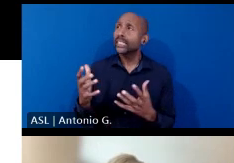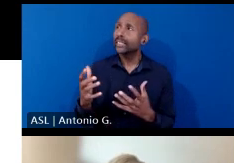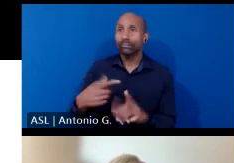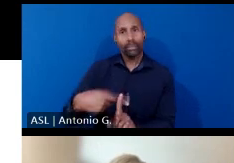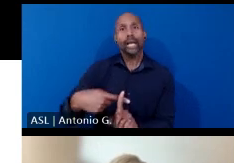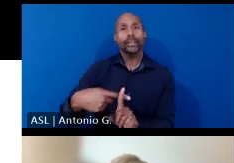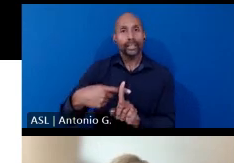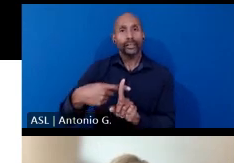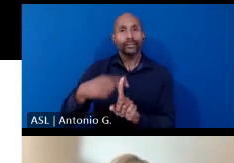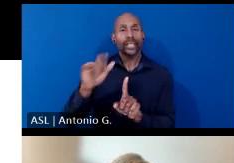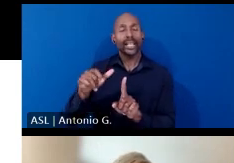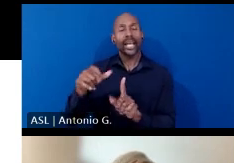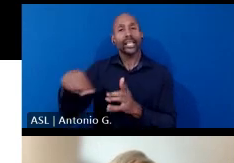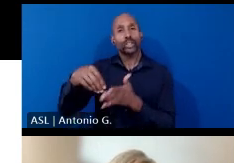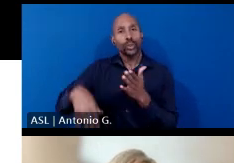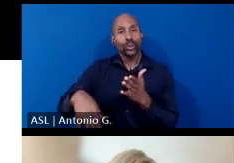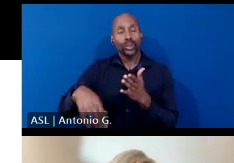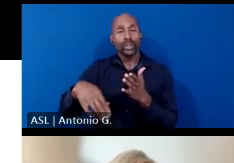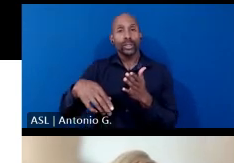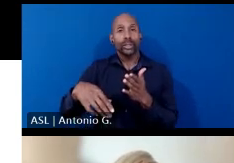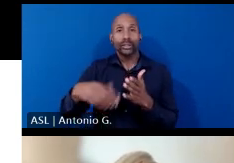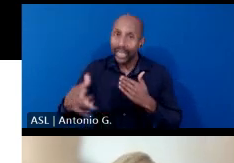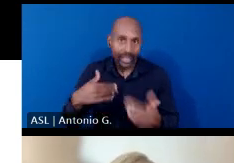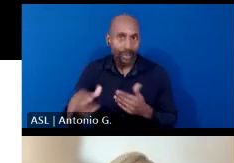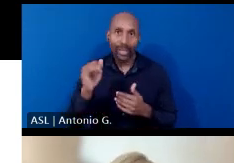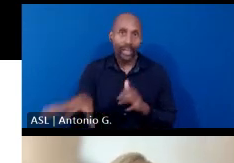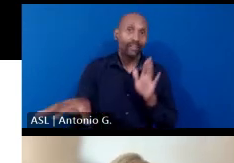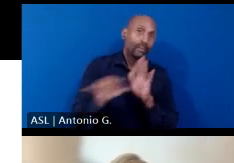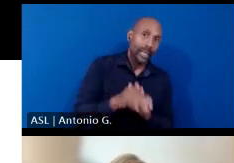of their chosen career will have had this amazing teaching